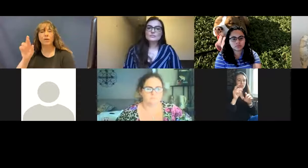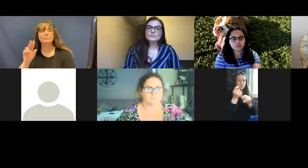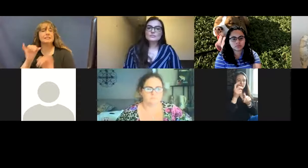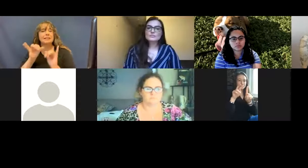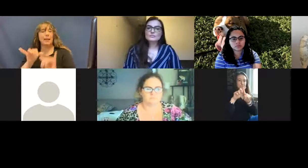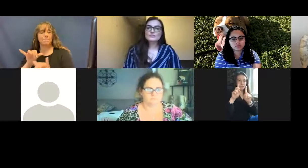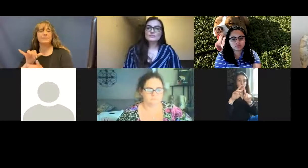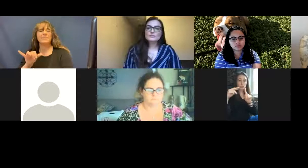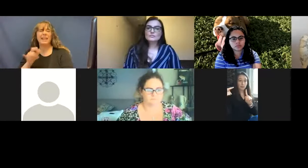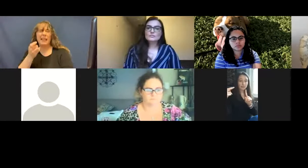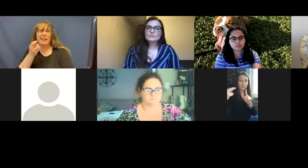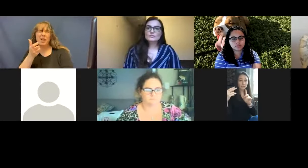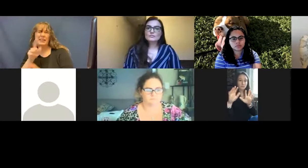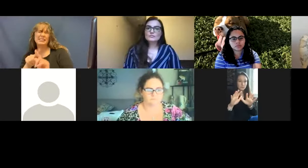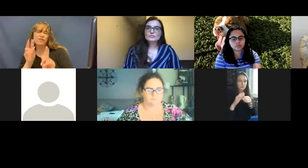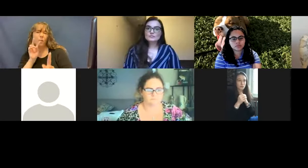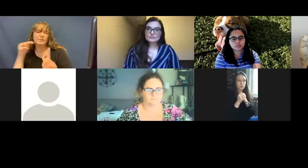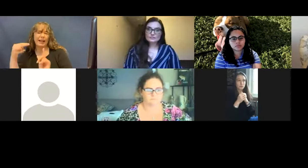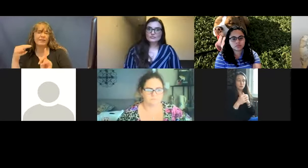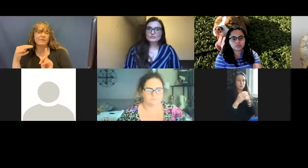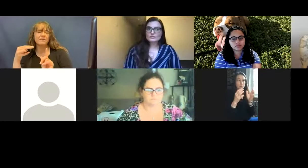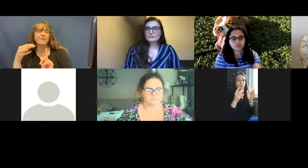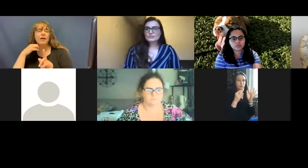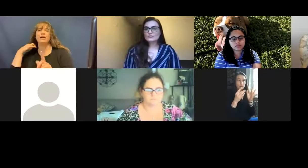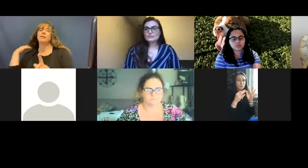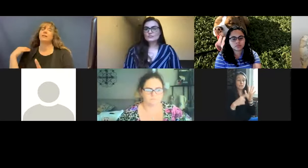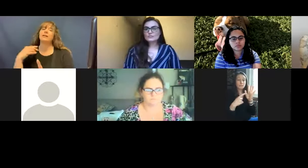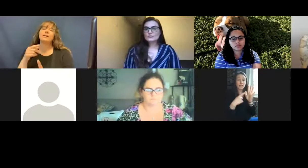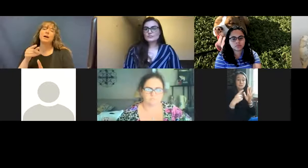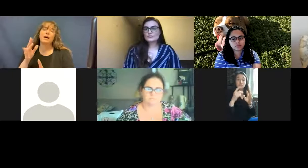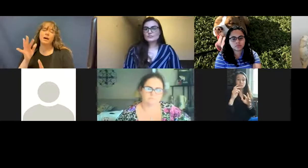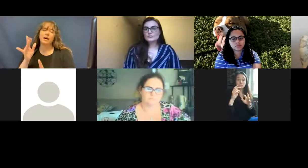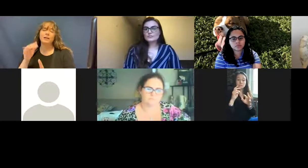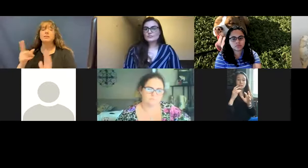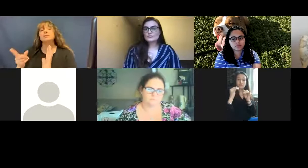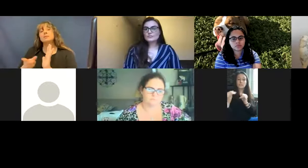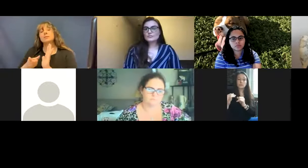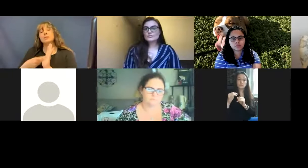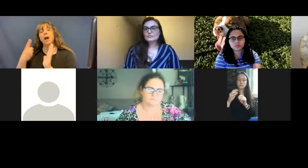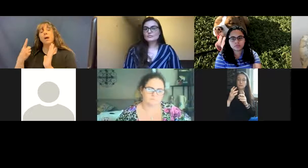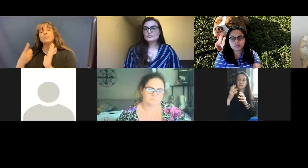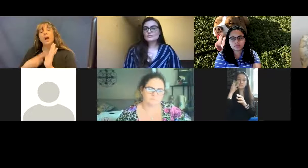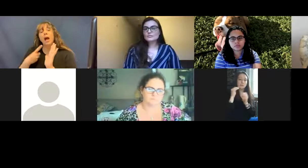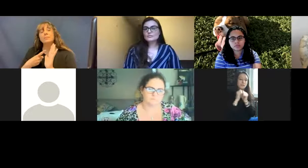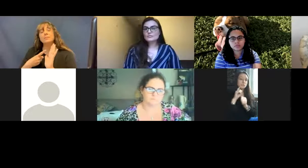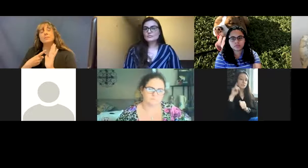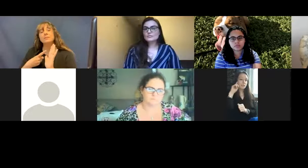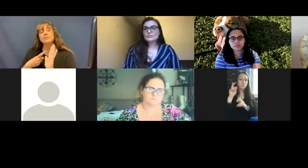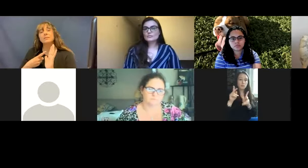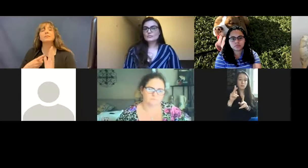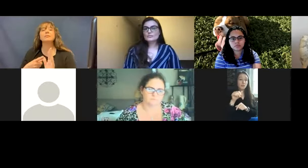a little bit different perspective sometimes individuals' experience with Deaf people is